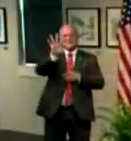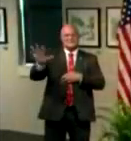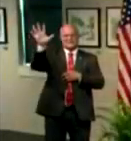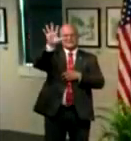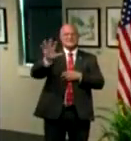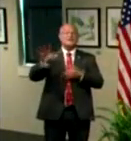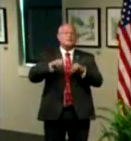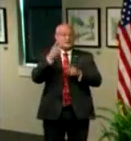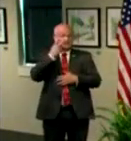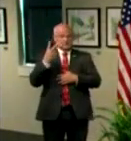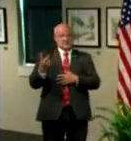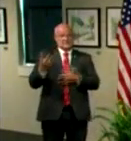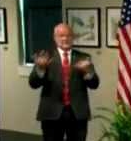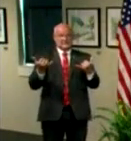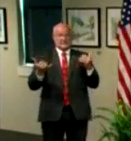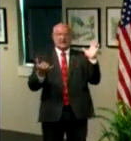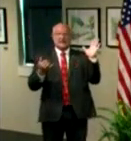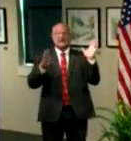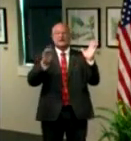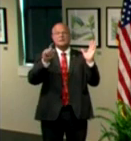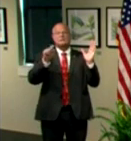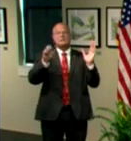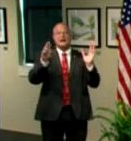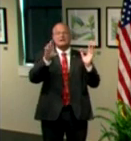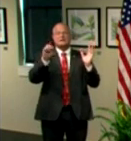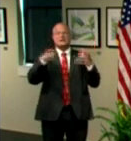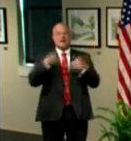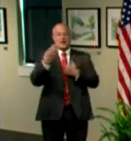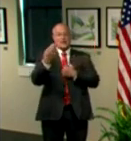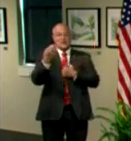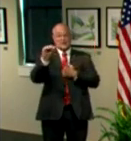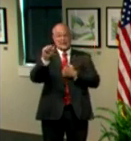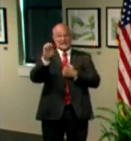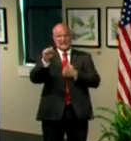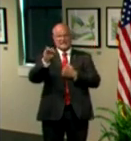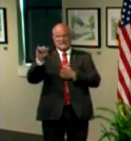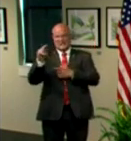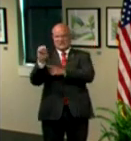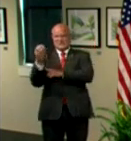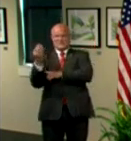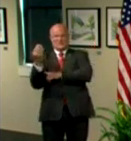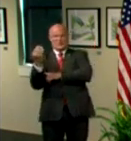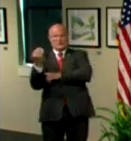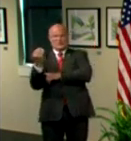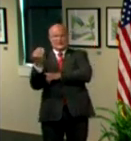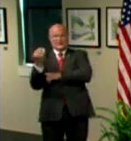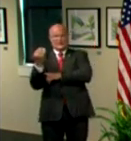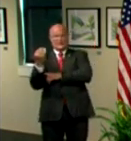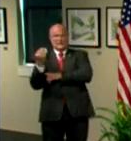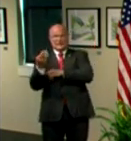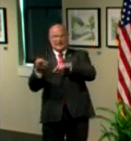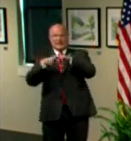DISTRICT IN TERMS OF PUBLIC HEALTH REGIONS YOU'RE IN THE NORTHWEST REGION BUT YOU CAN